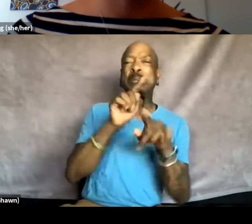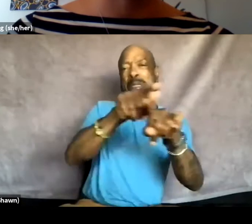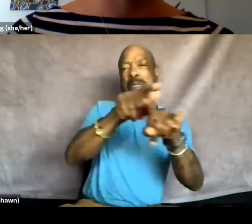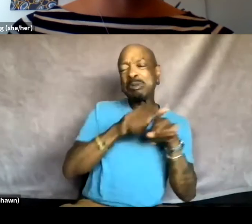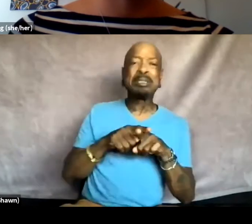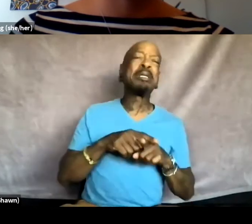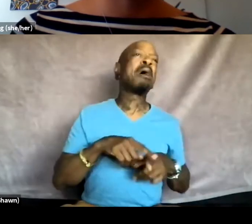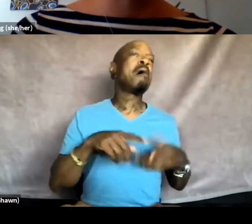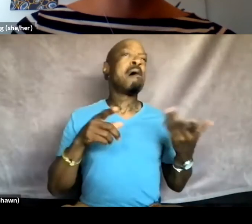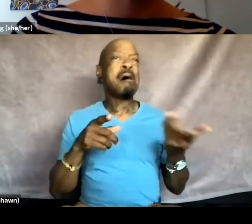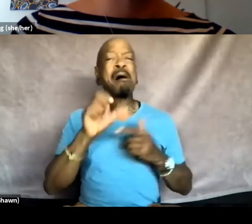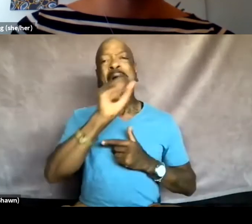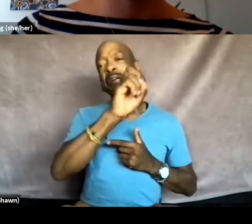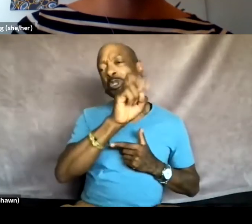on my mood sometimes I want to be sad.